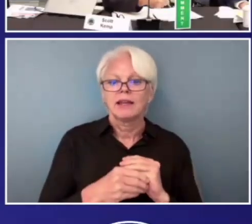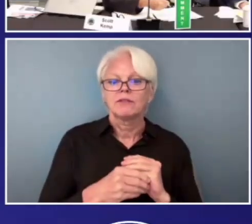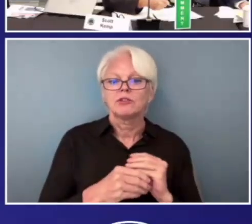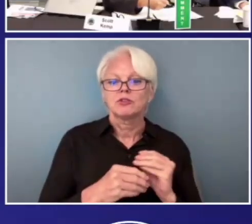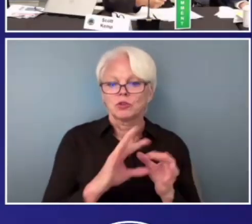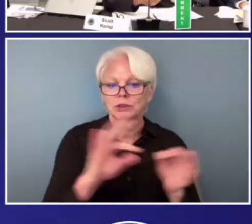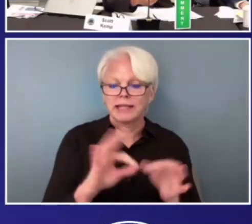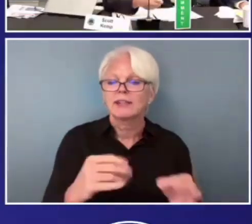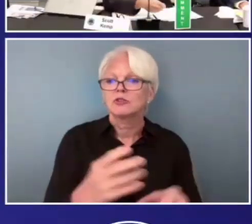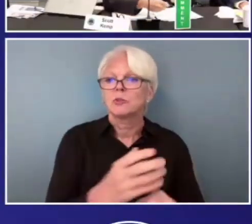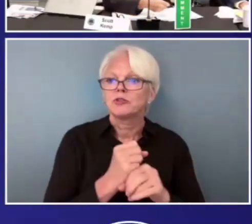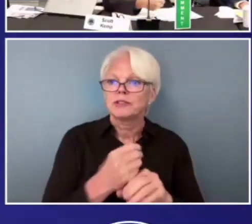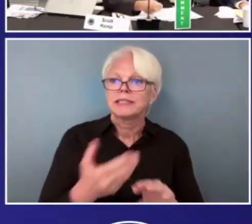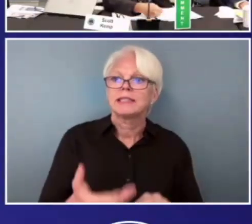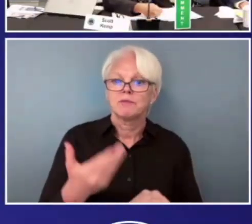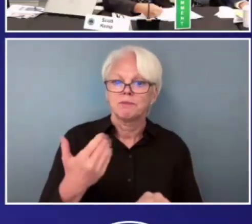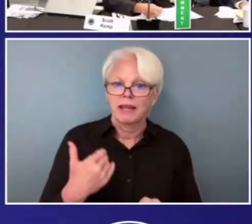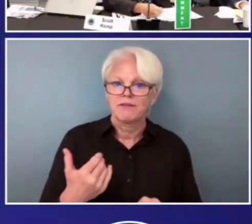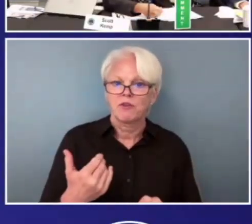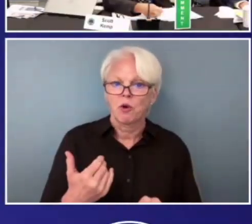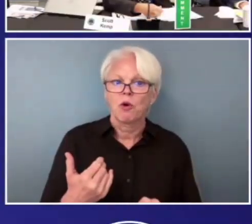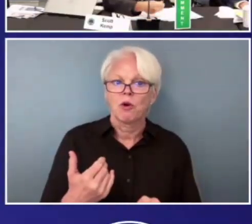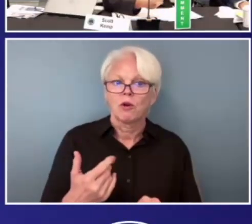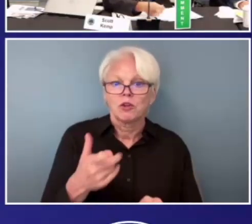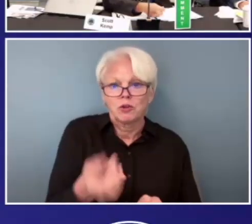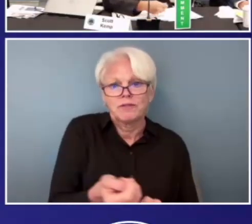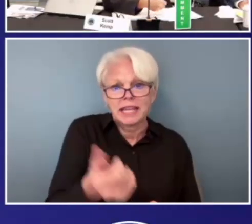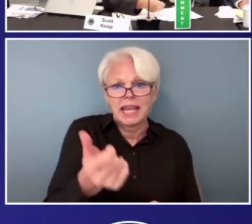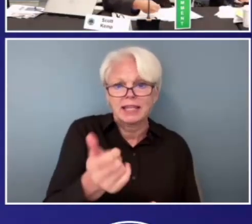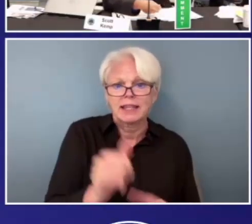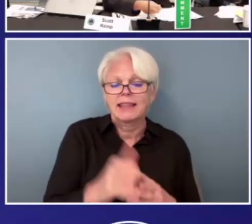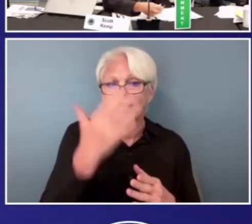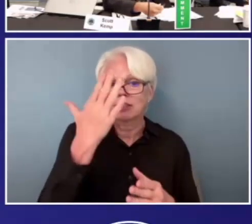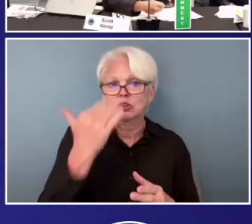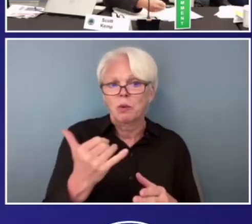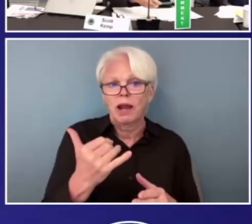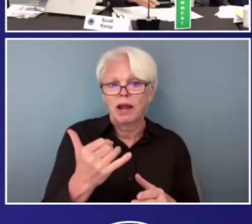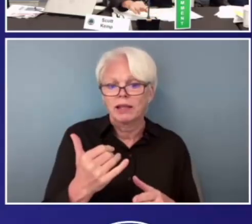before, you basically have taken that out, and that's why it's no longer there. Okay.